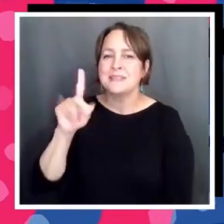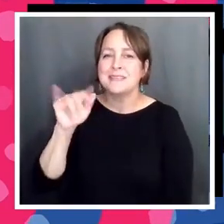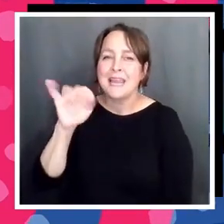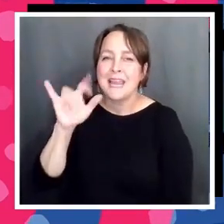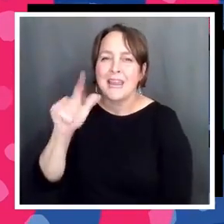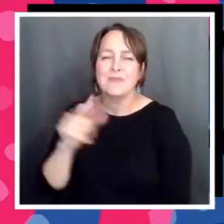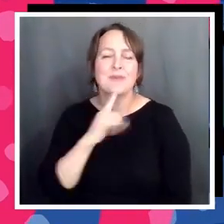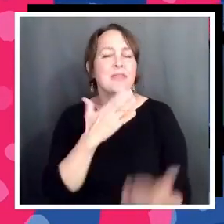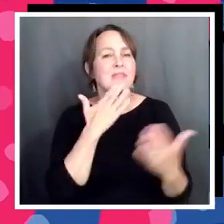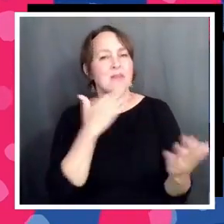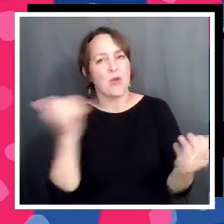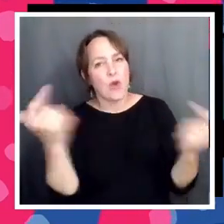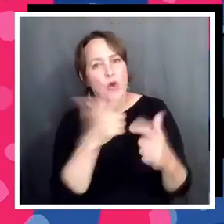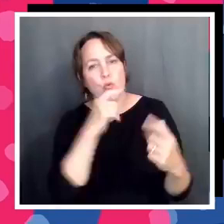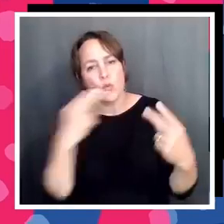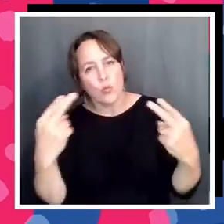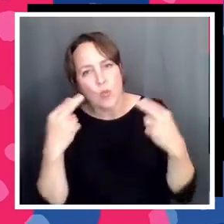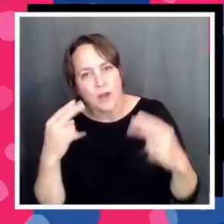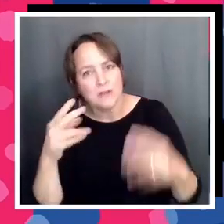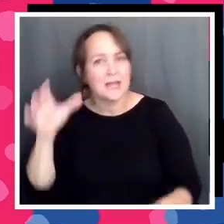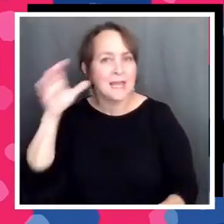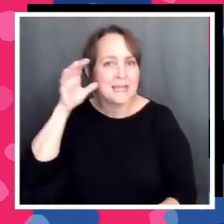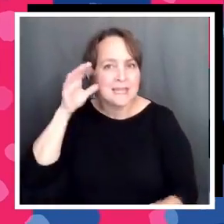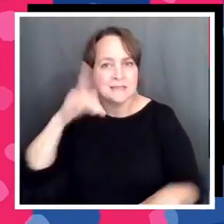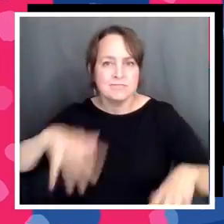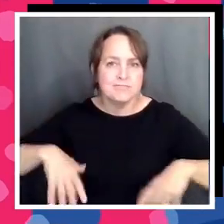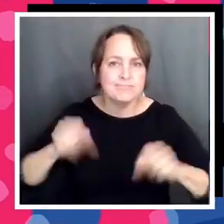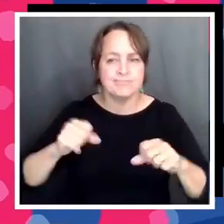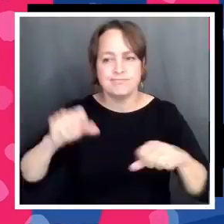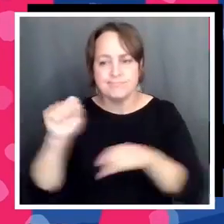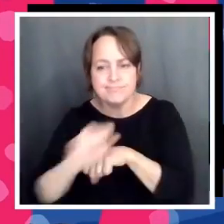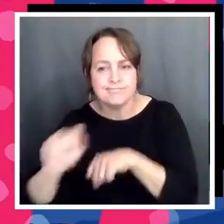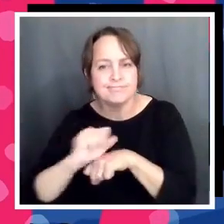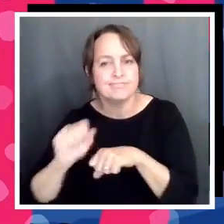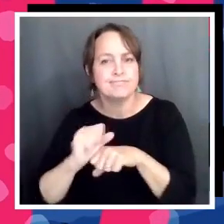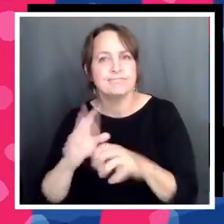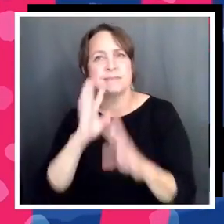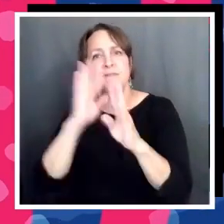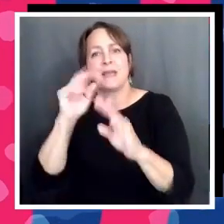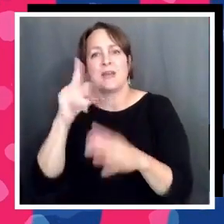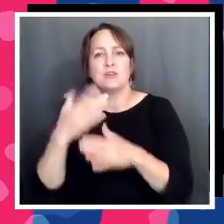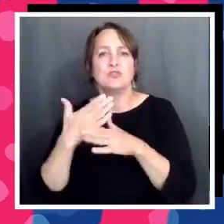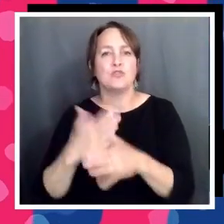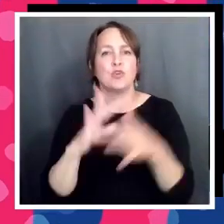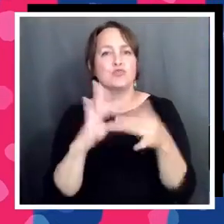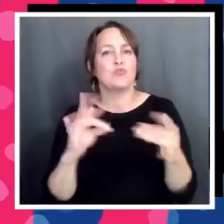THANK YOU SO MUCH.